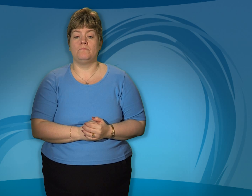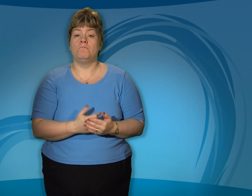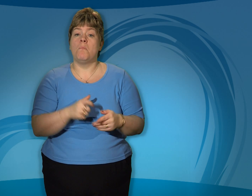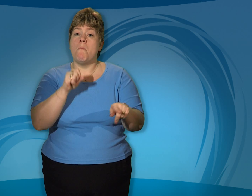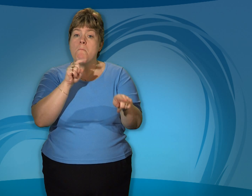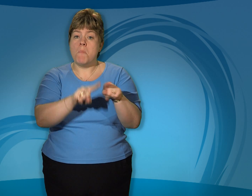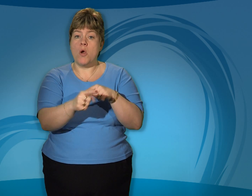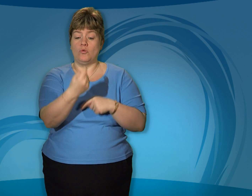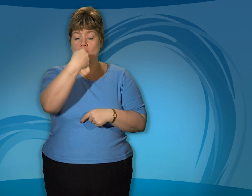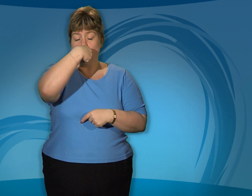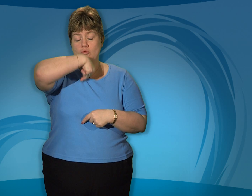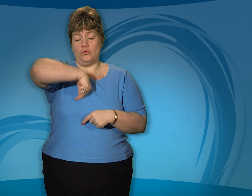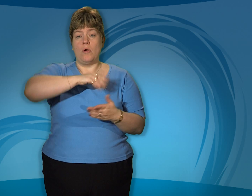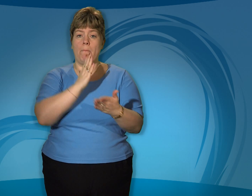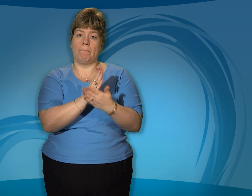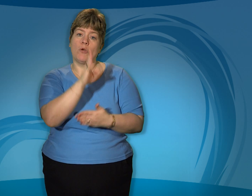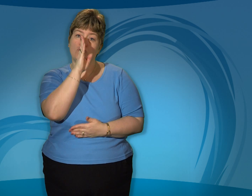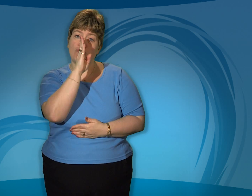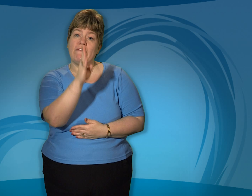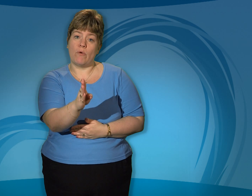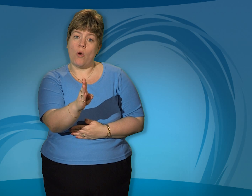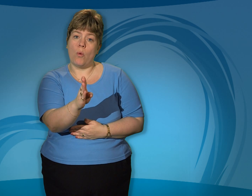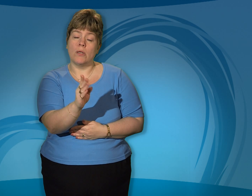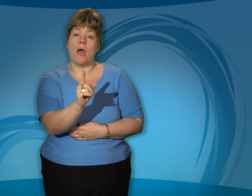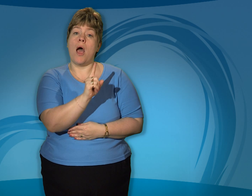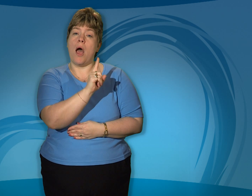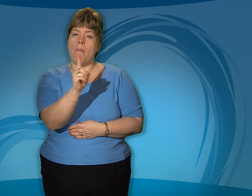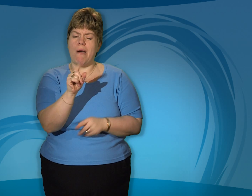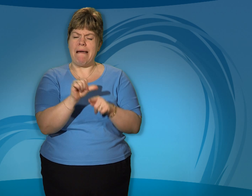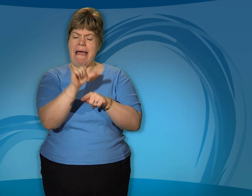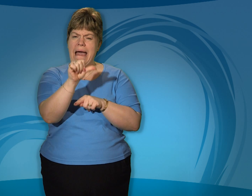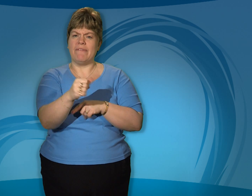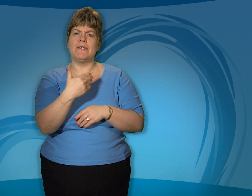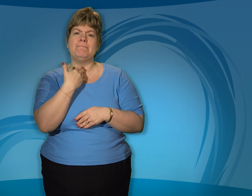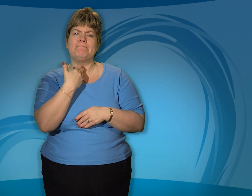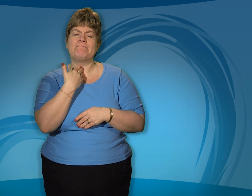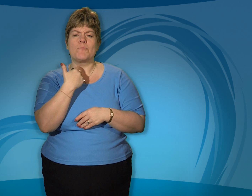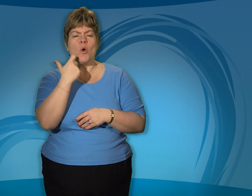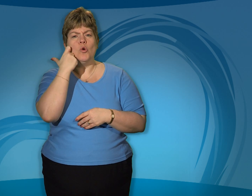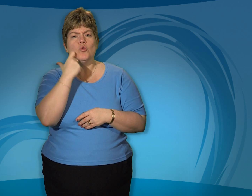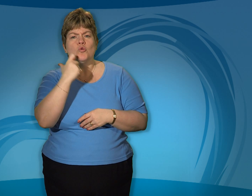Most gastroscopies are straightforward, but you may have a sore throat, or suffer from